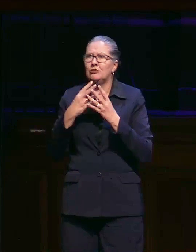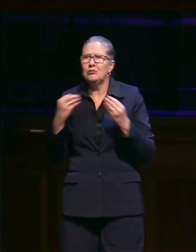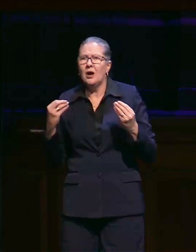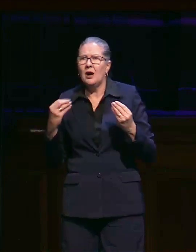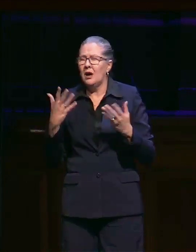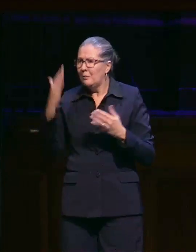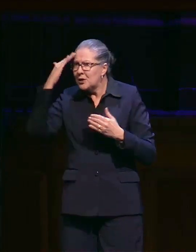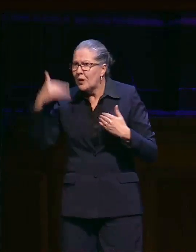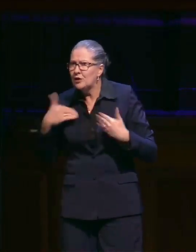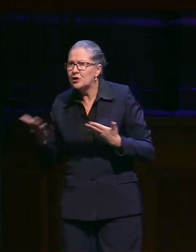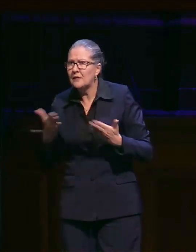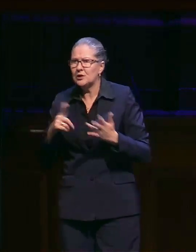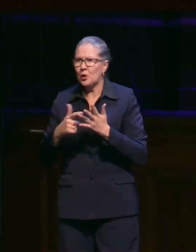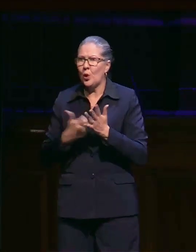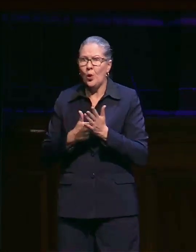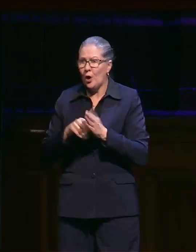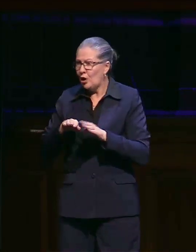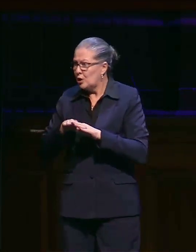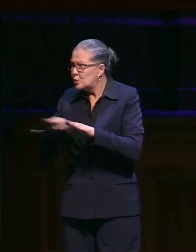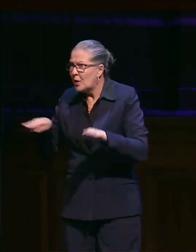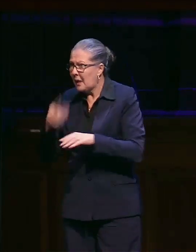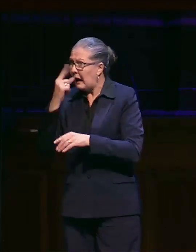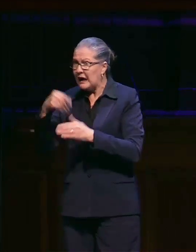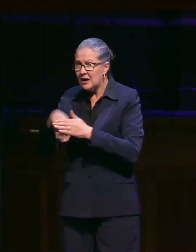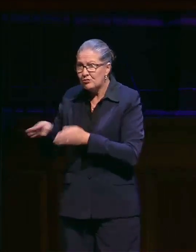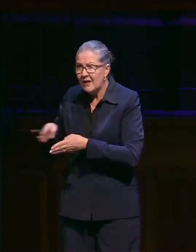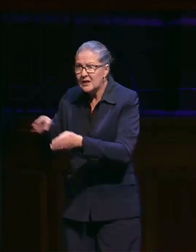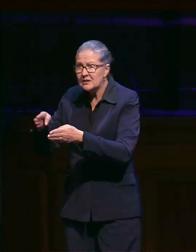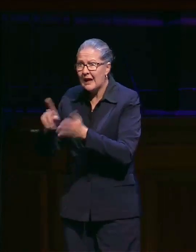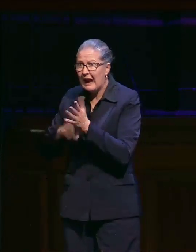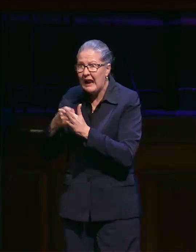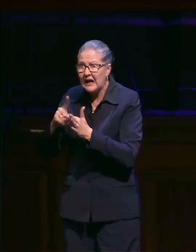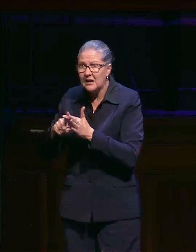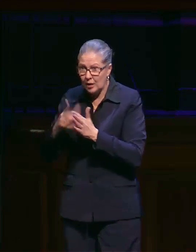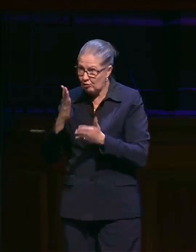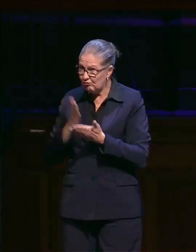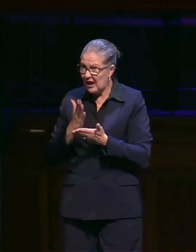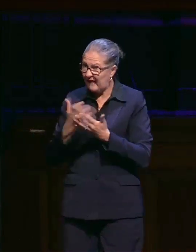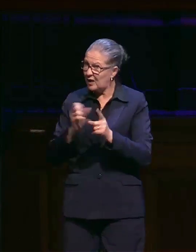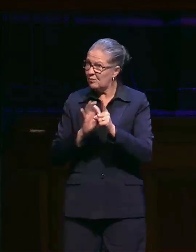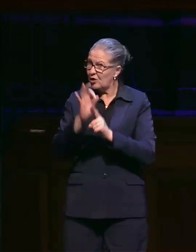lakes that we can swimmin then can it really be said to be improving this year